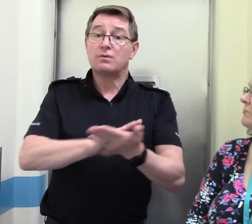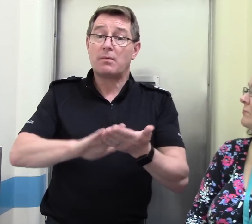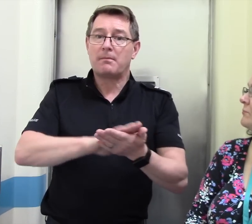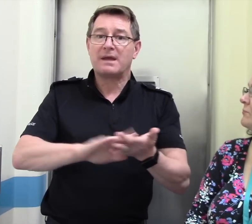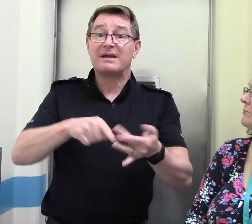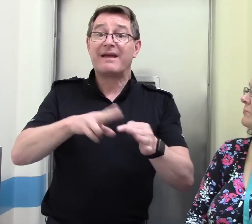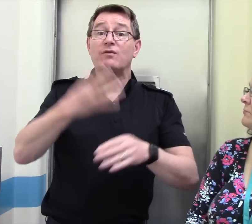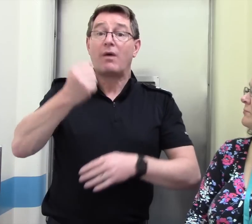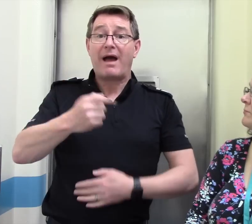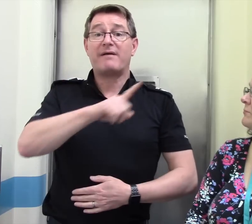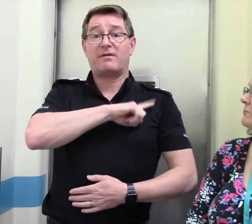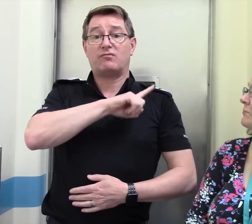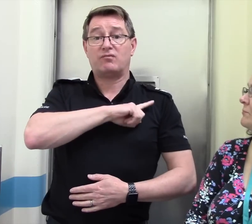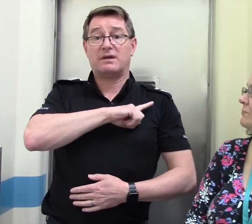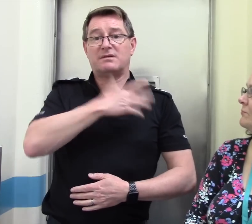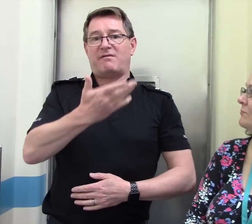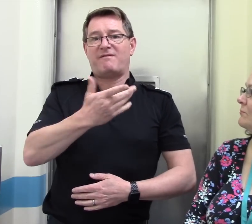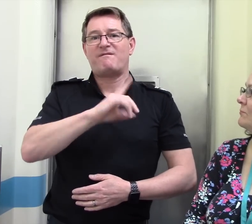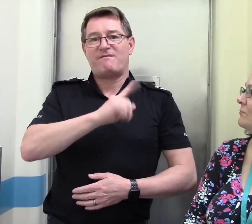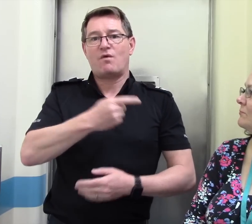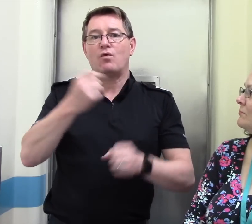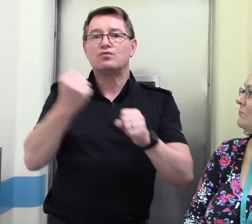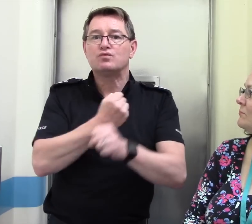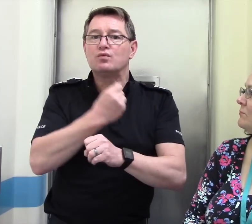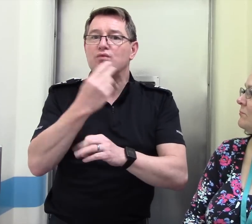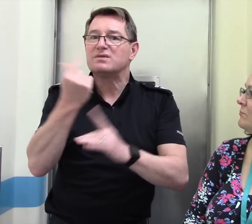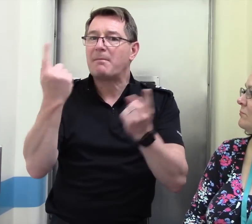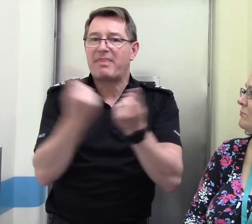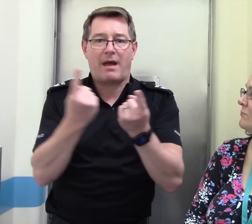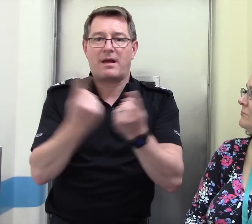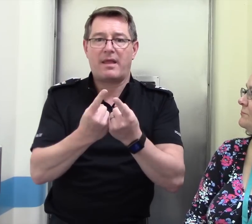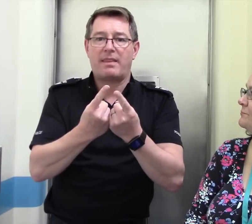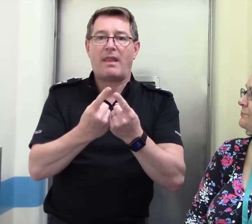It also means that if you have a reason for doing something,